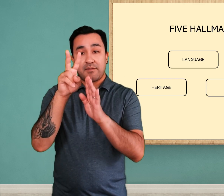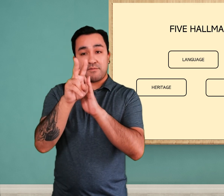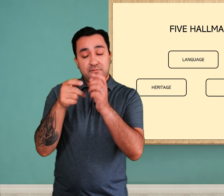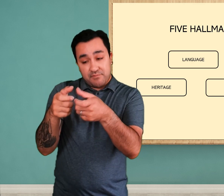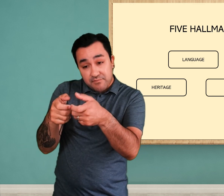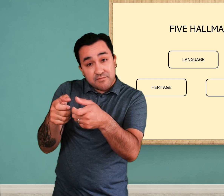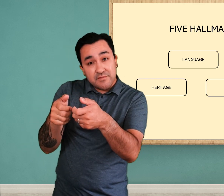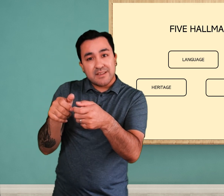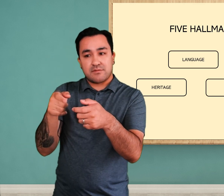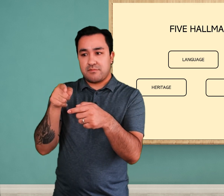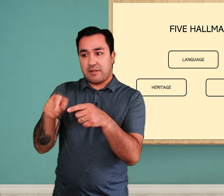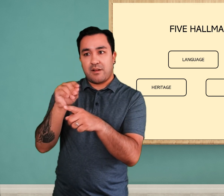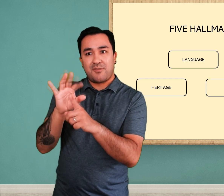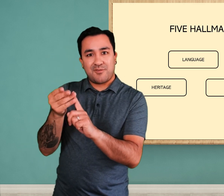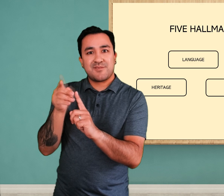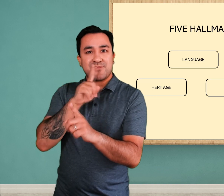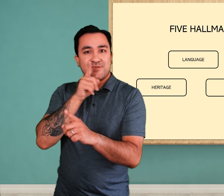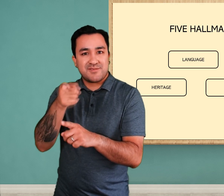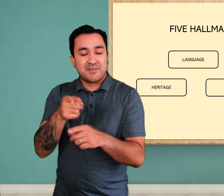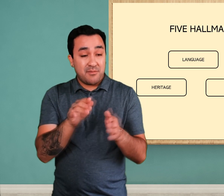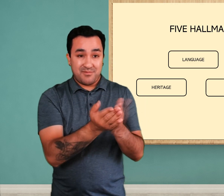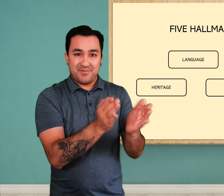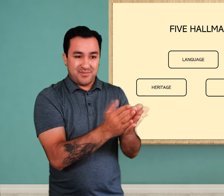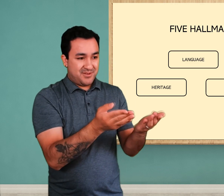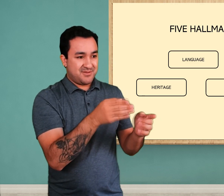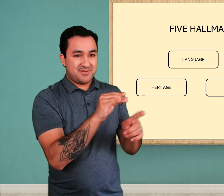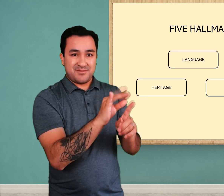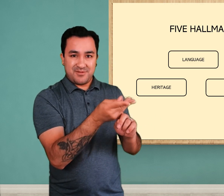is real, and there are many other cultural groups that are alive and thriving.